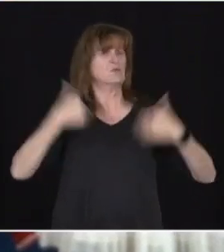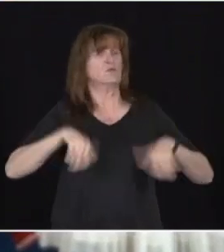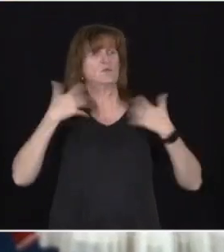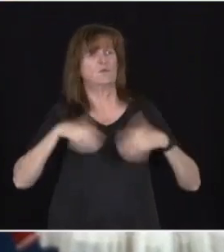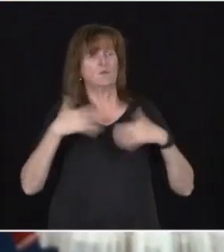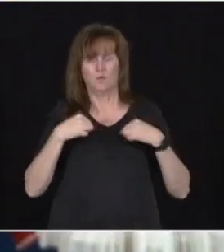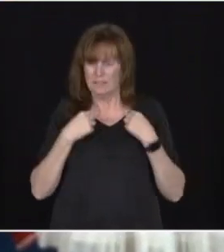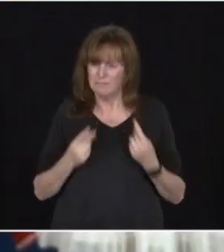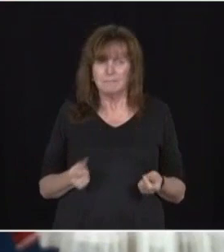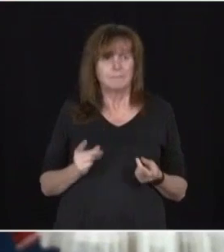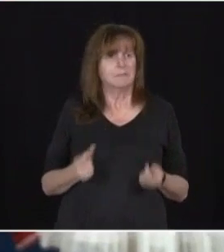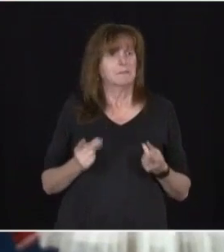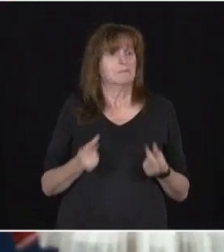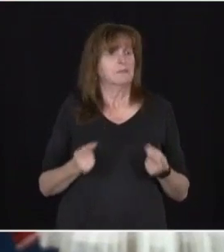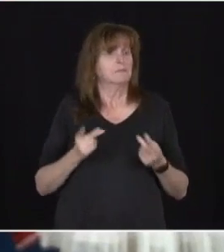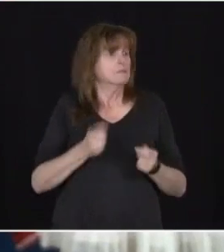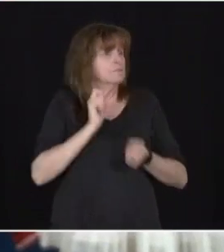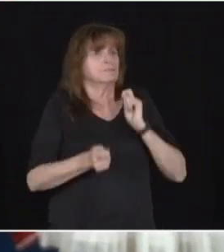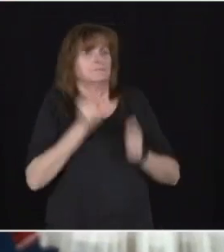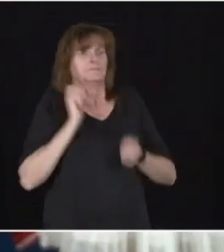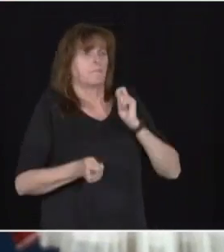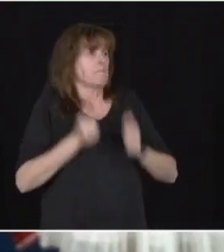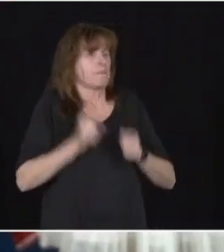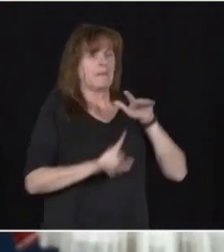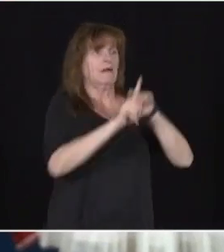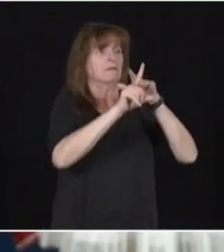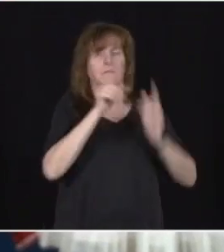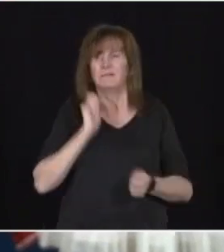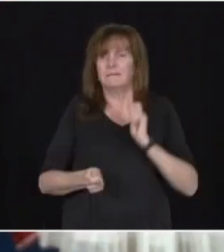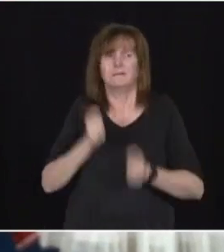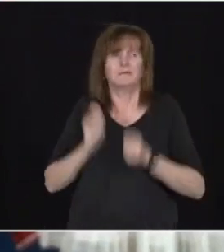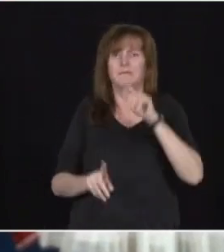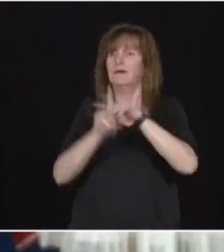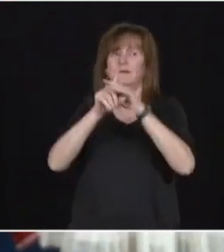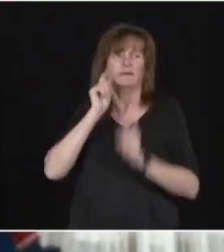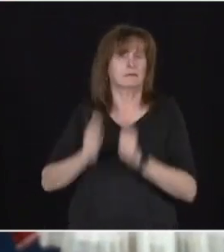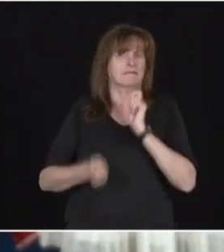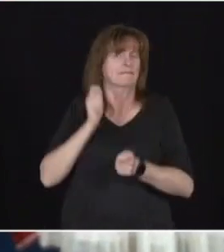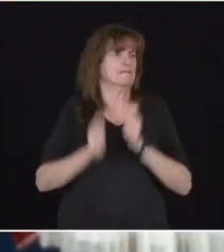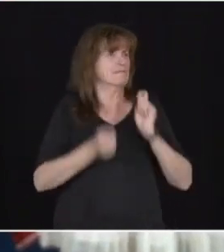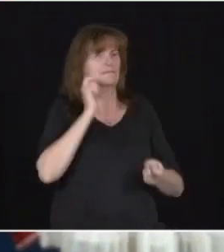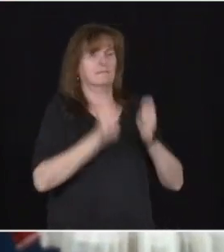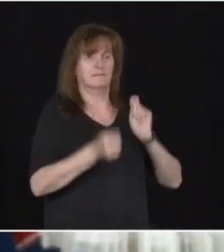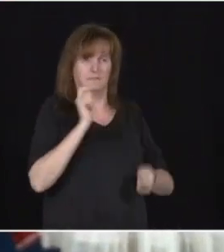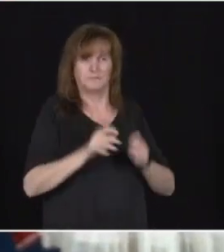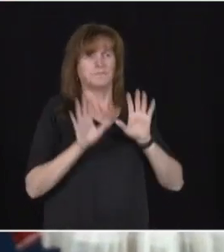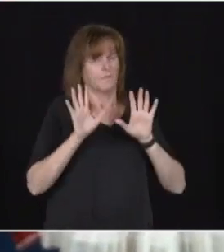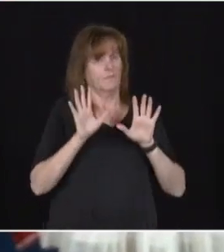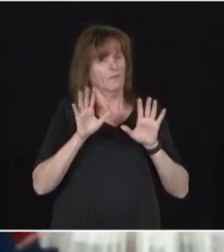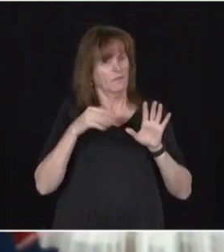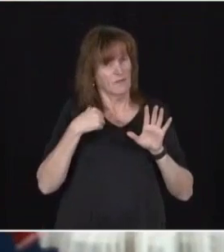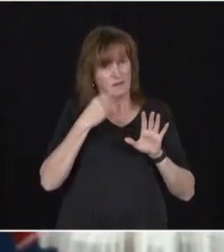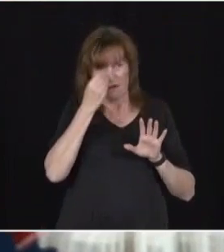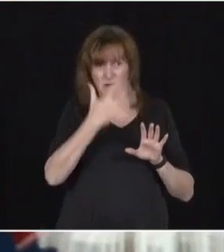We are changing things as we see them come forward every single day on long-term care. I was the first premier in this entire country